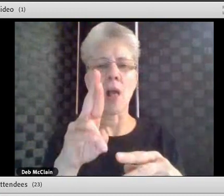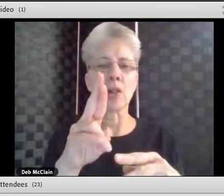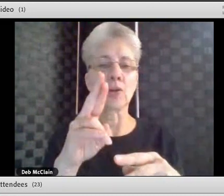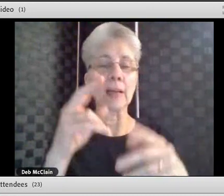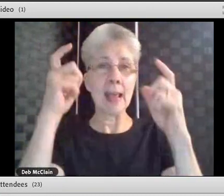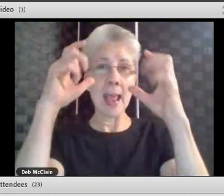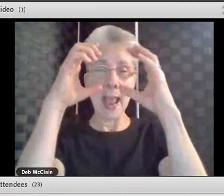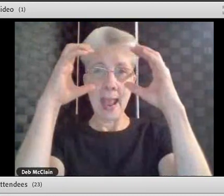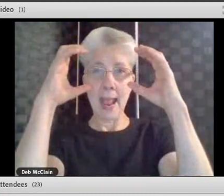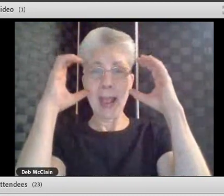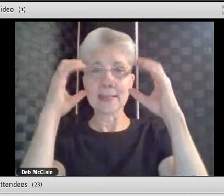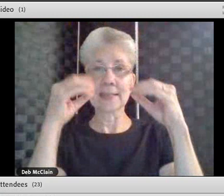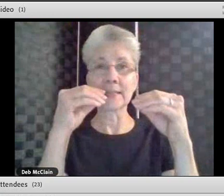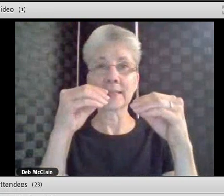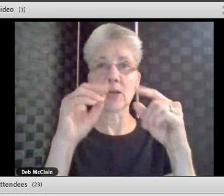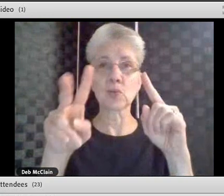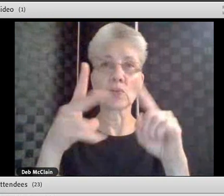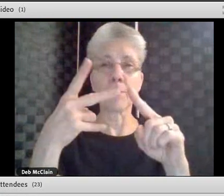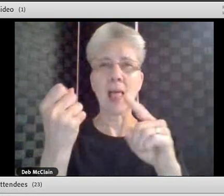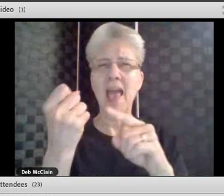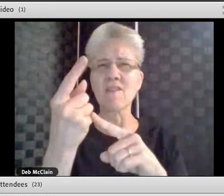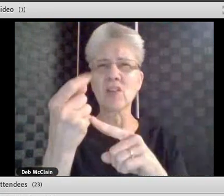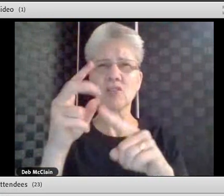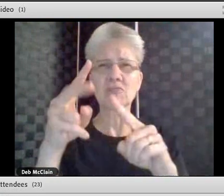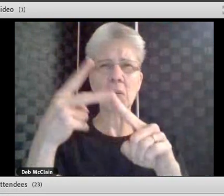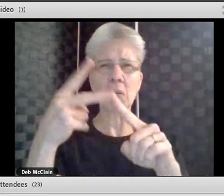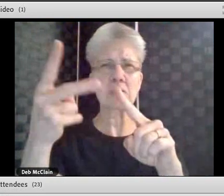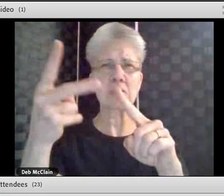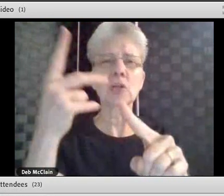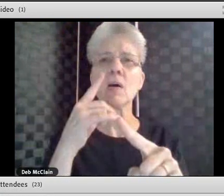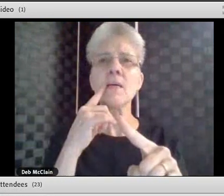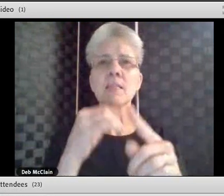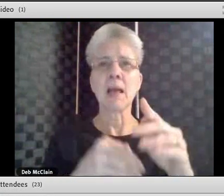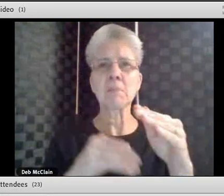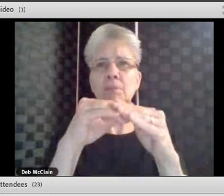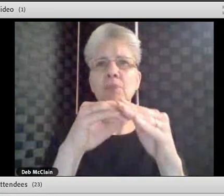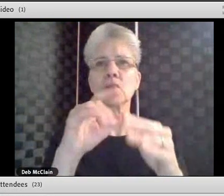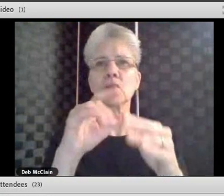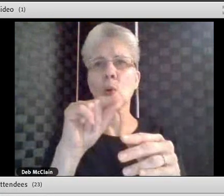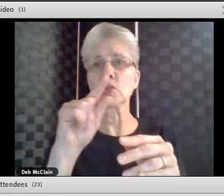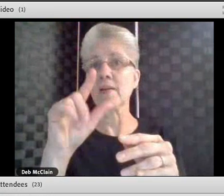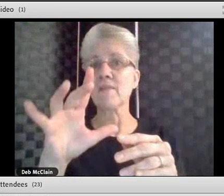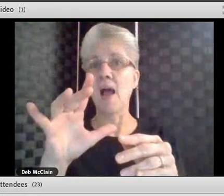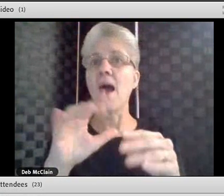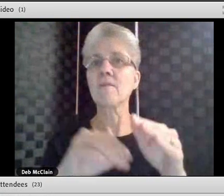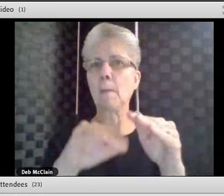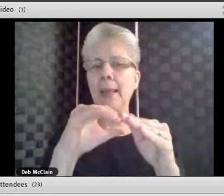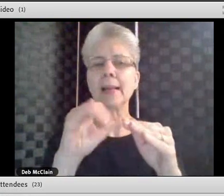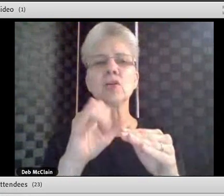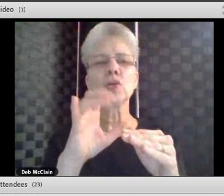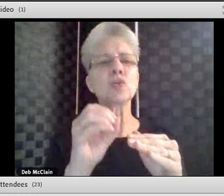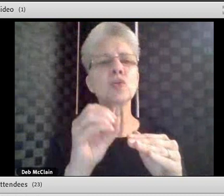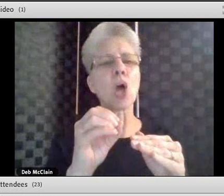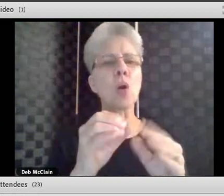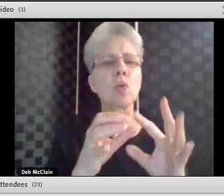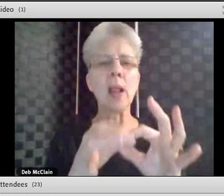to double every year, likely reaching a peak around 2025. So, you know, in terms of libraries and helping people